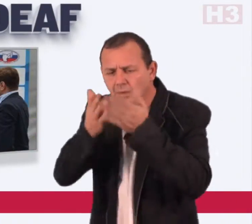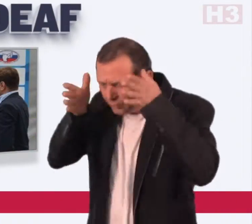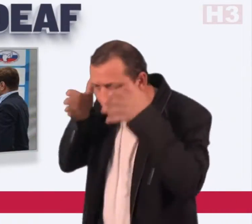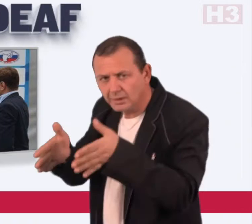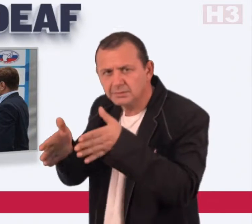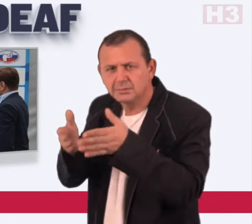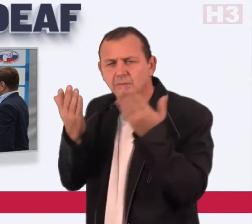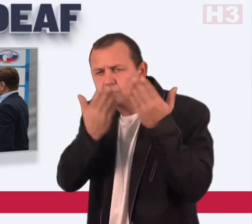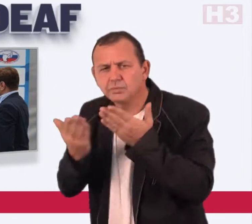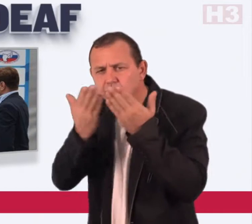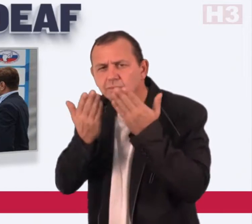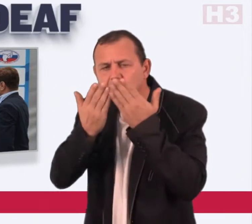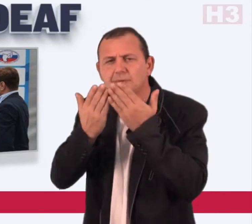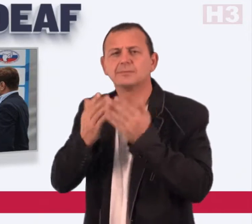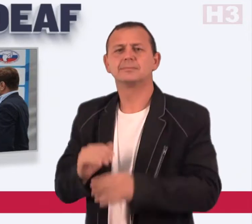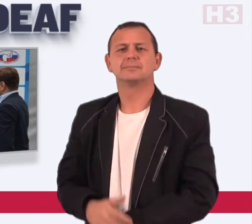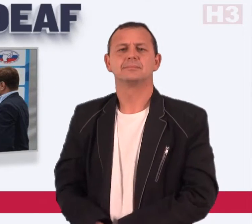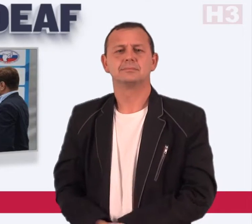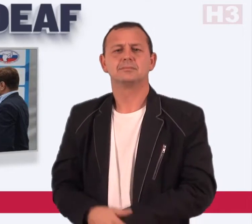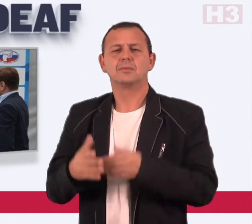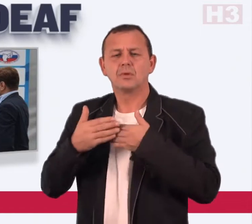wanted her to focus on school.